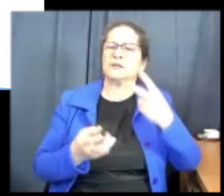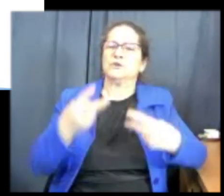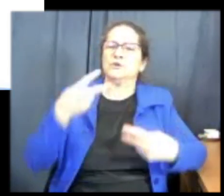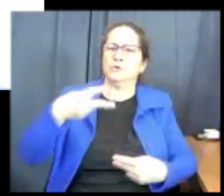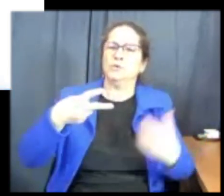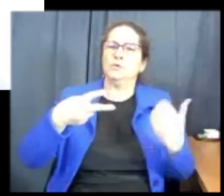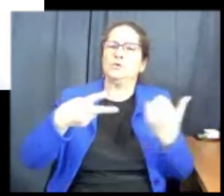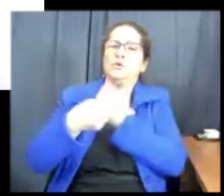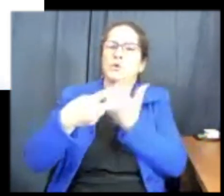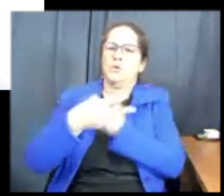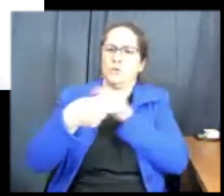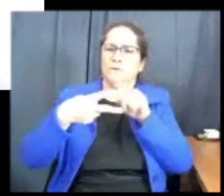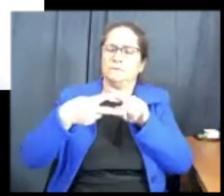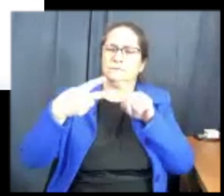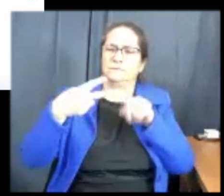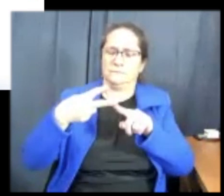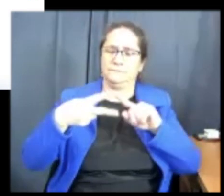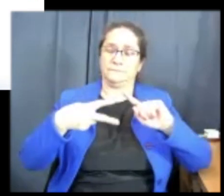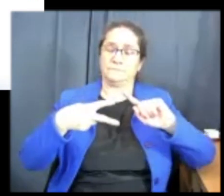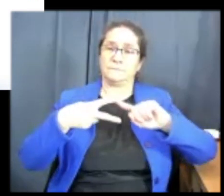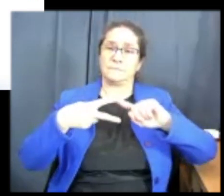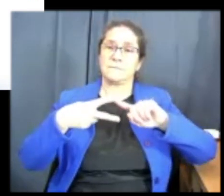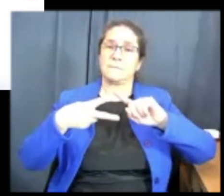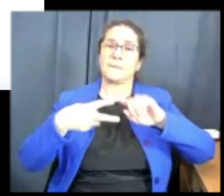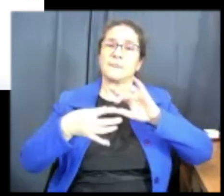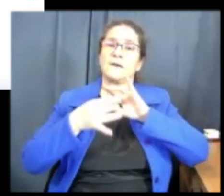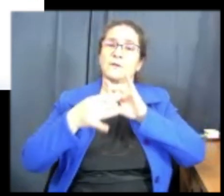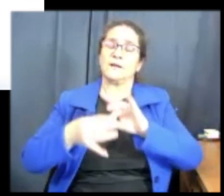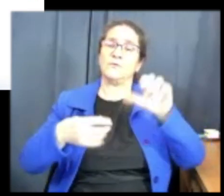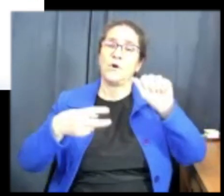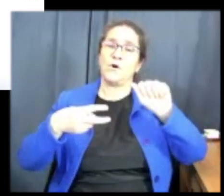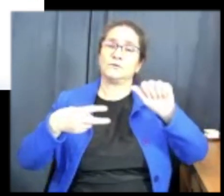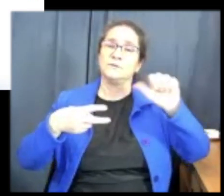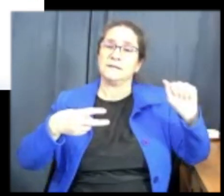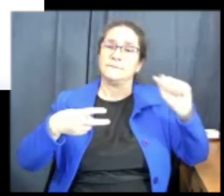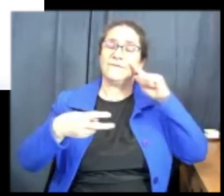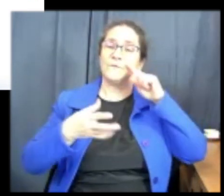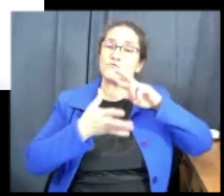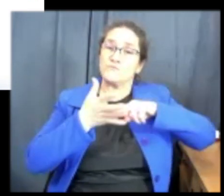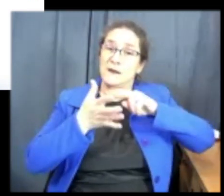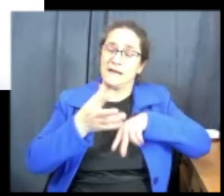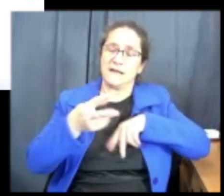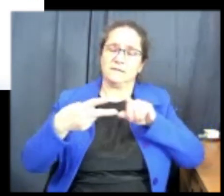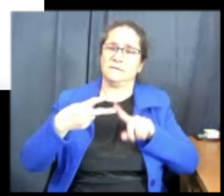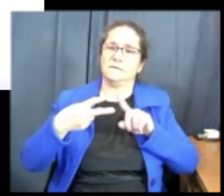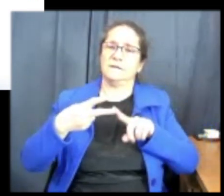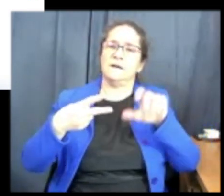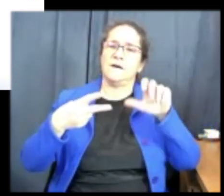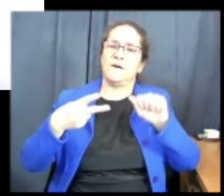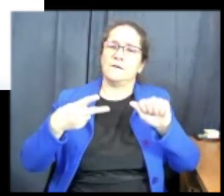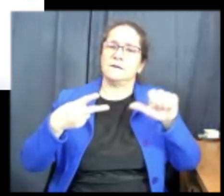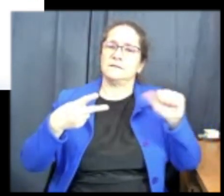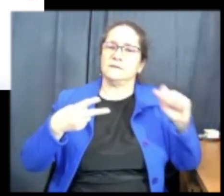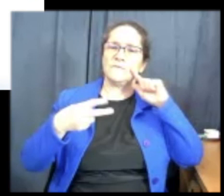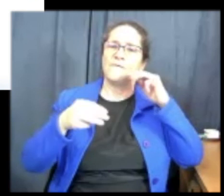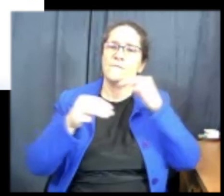One related to alternate assessment in reading and one related to alternate assessment in mathematics.